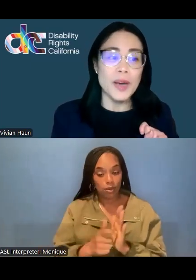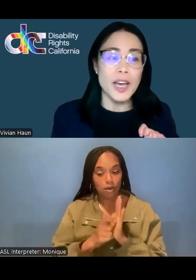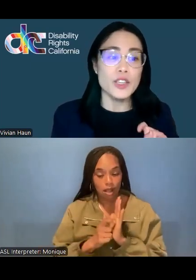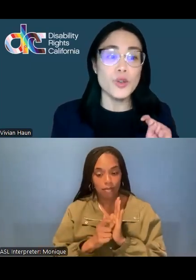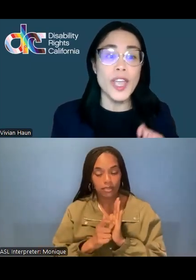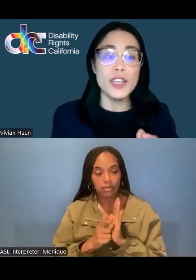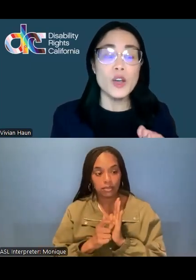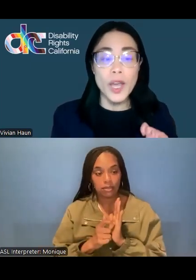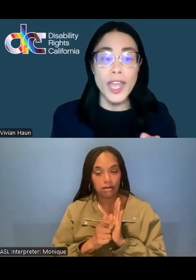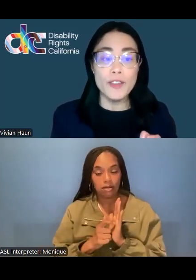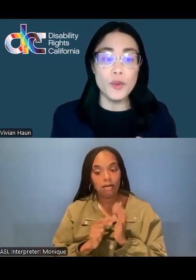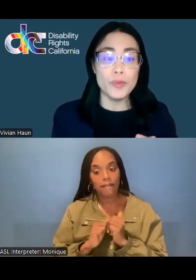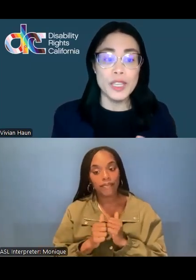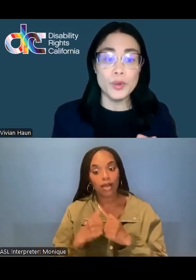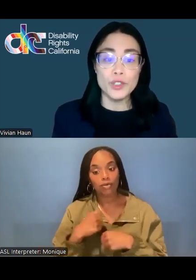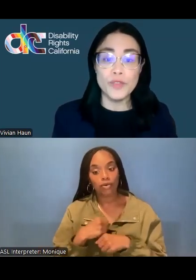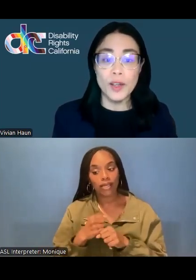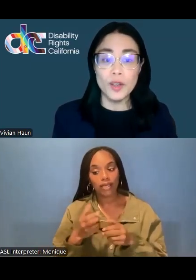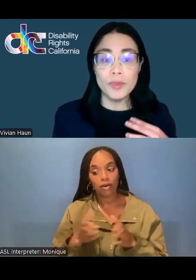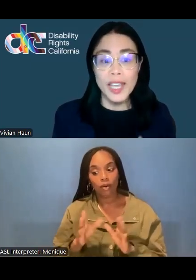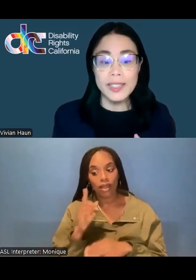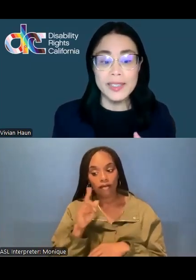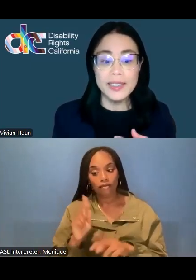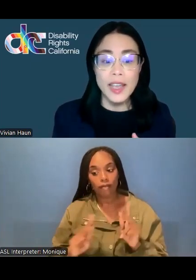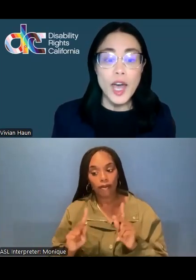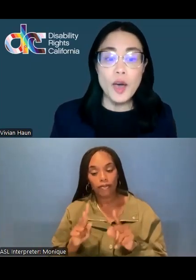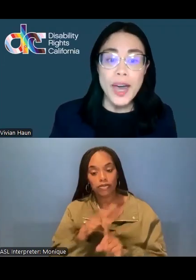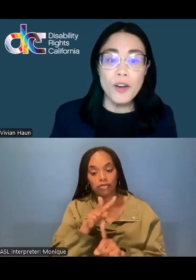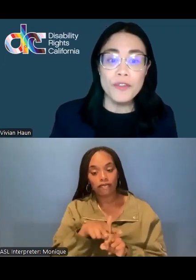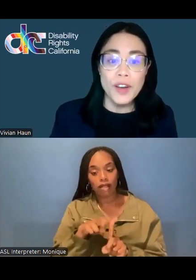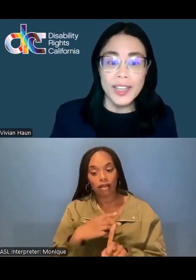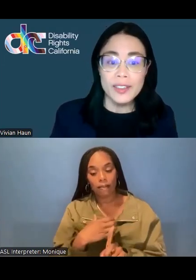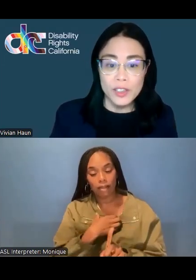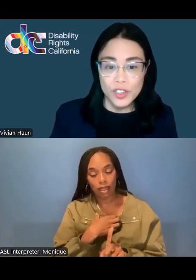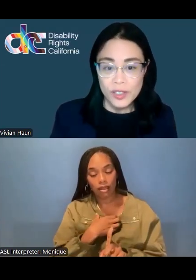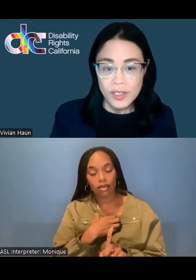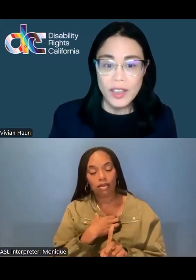by creating a way for people to file complaints about violations